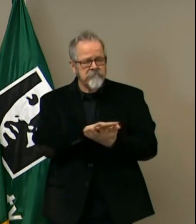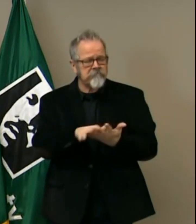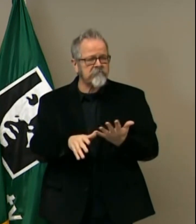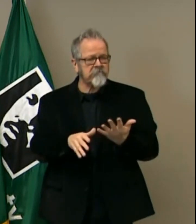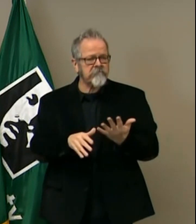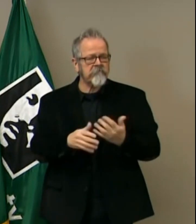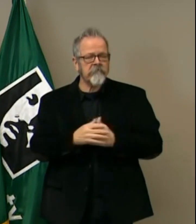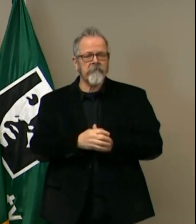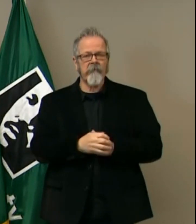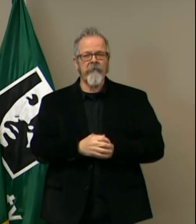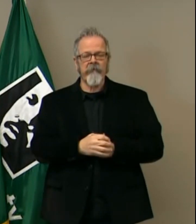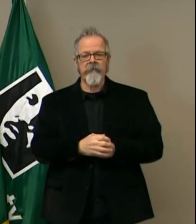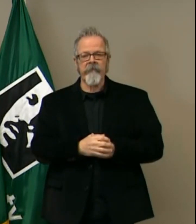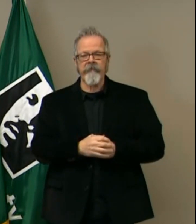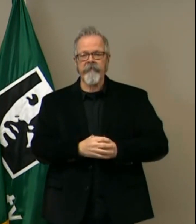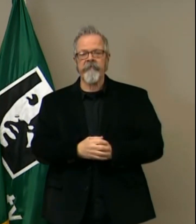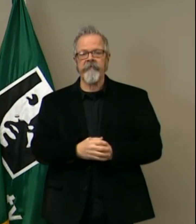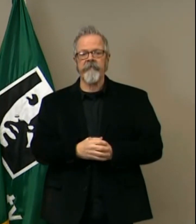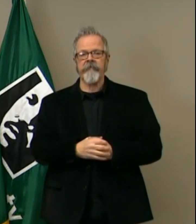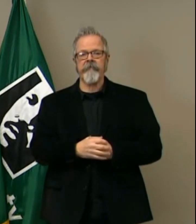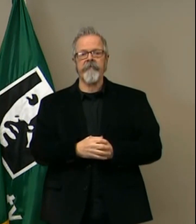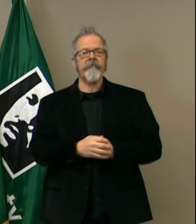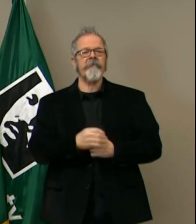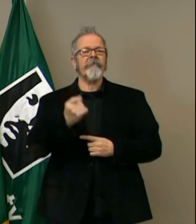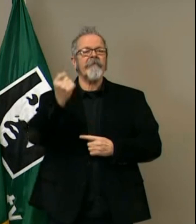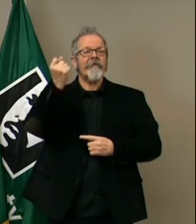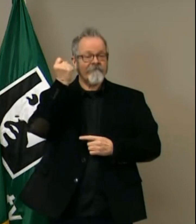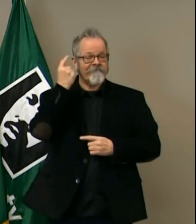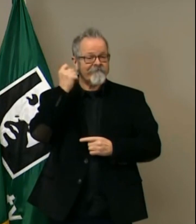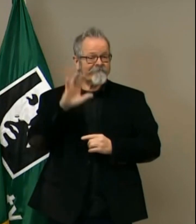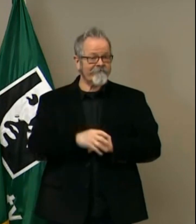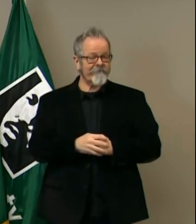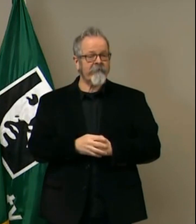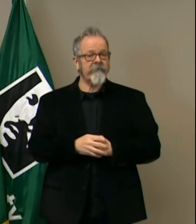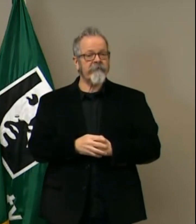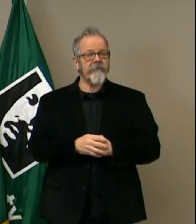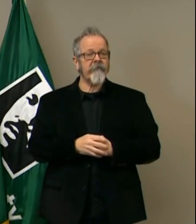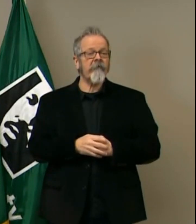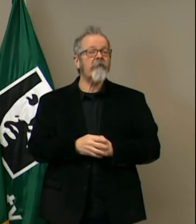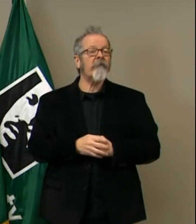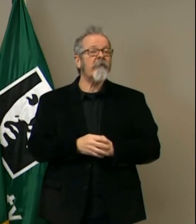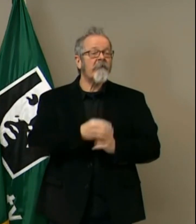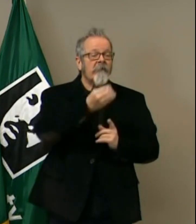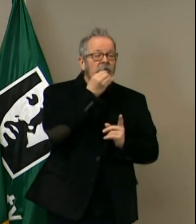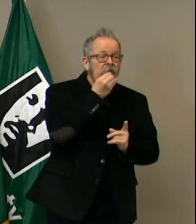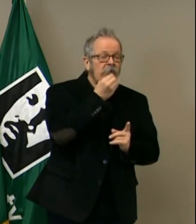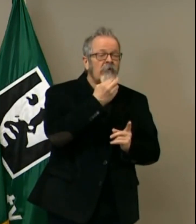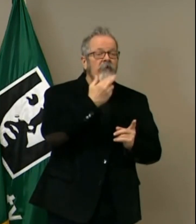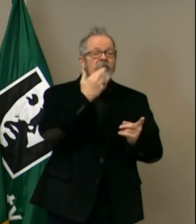airports and in dorms additionally all gatherings for social spiritual or